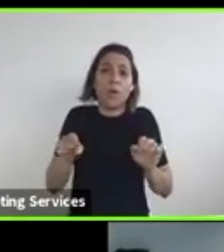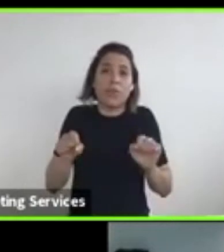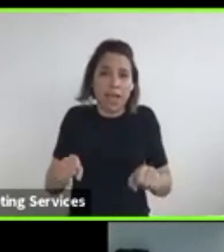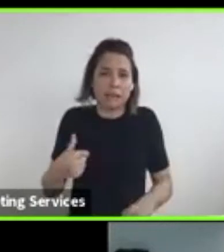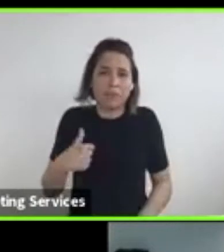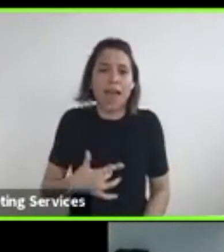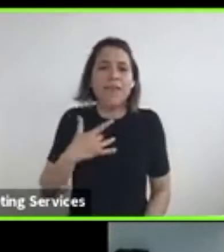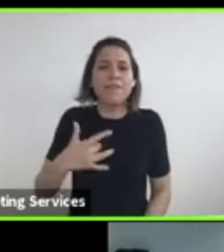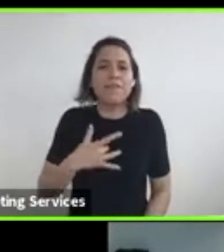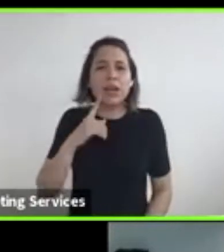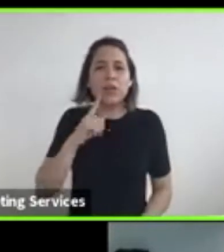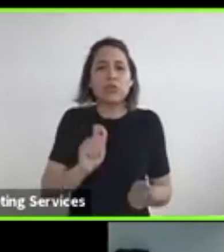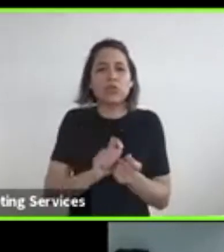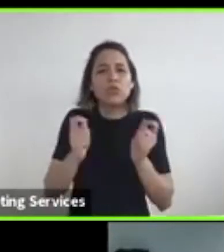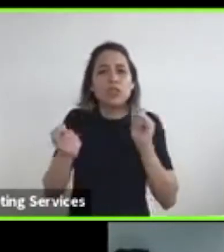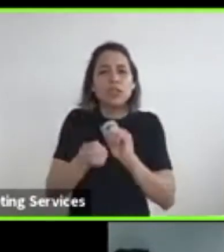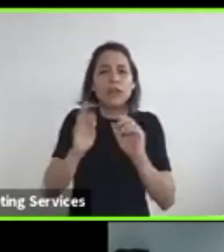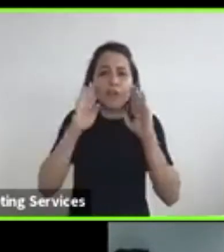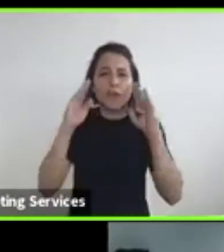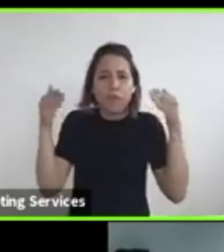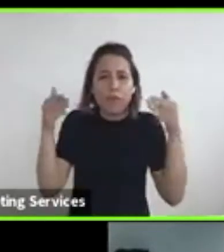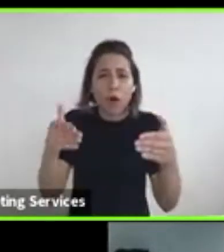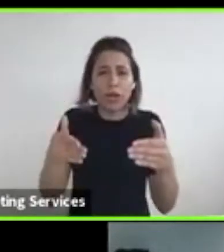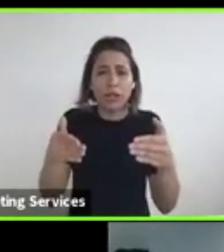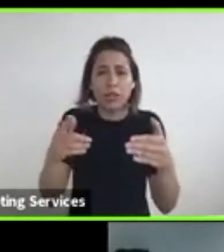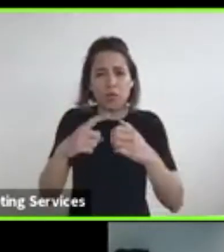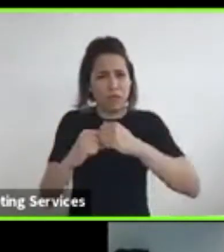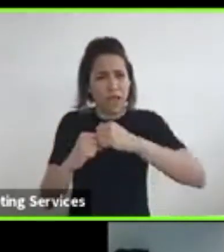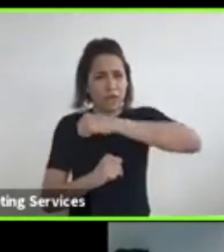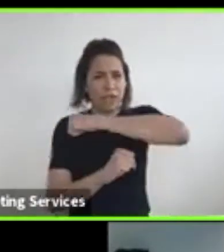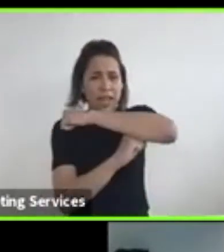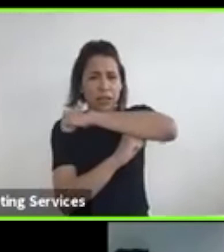FOCUS TOWARD CRACKS AND LOGICS THAT ARE CONSIDERED FOUNDATIONAL SUCH AS IDEALS OF EQUALITY AND